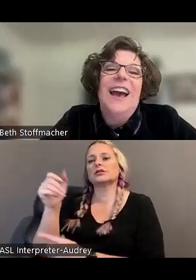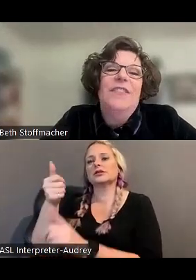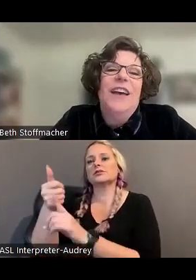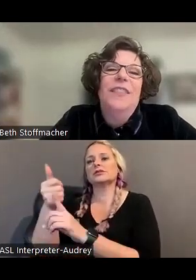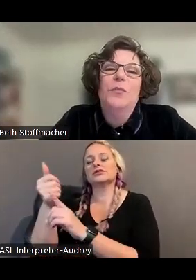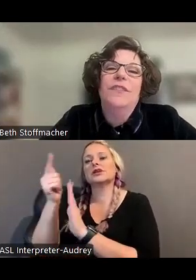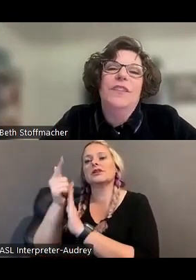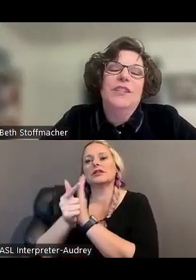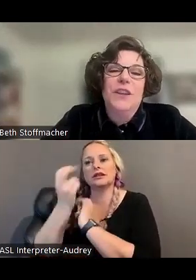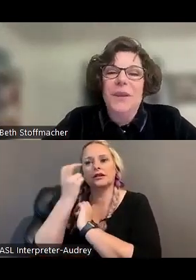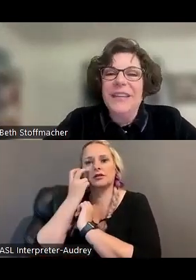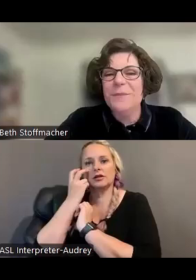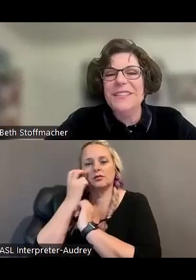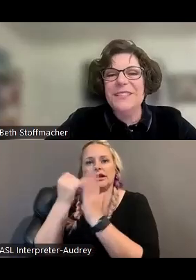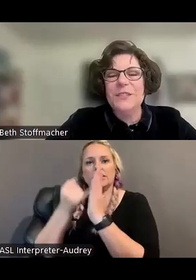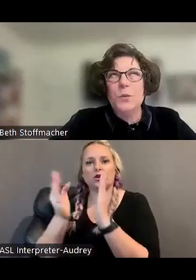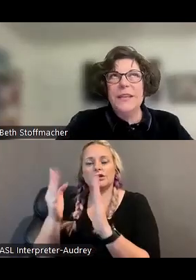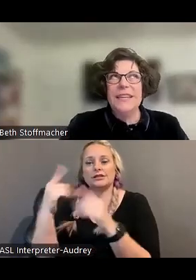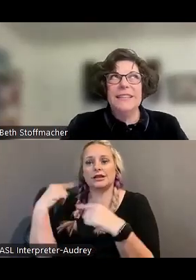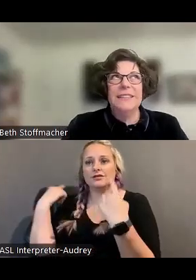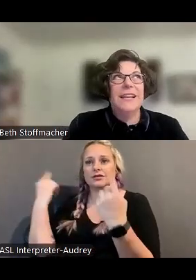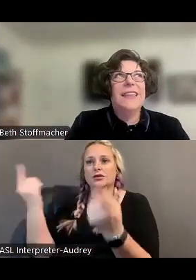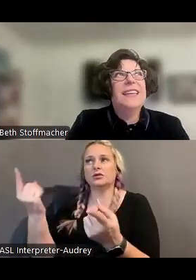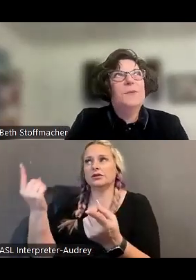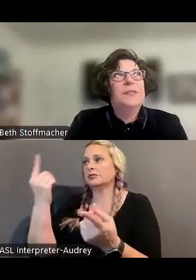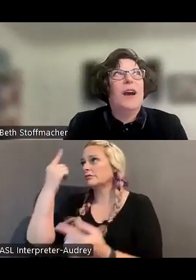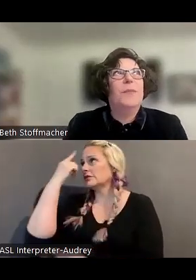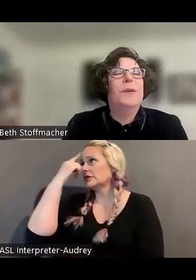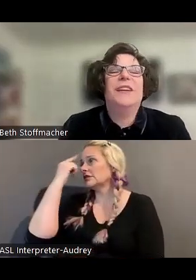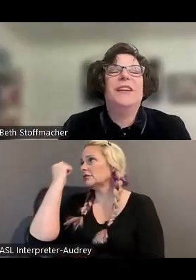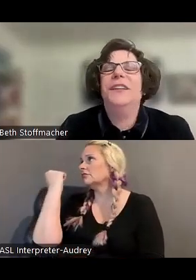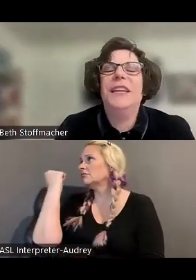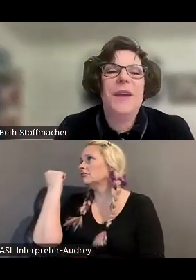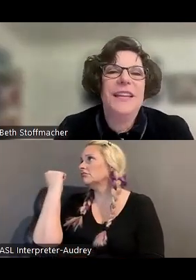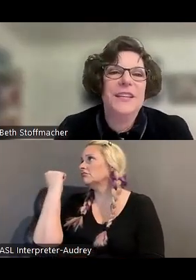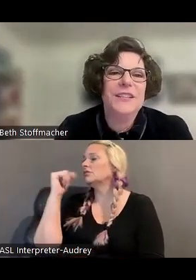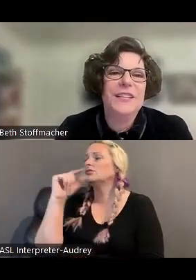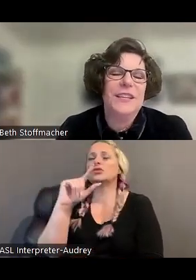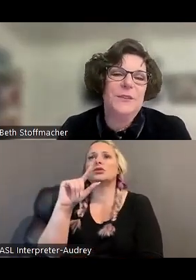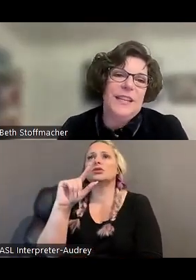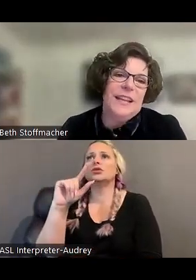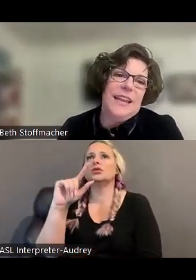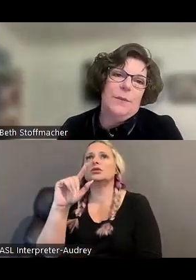I've had the privilege of knowing him since, I think it was probably early in my years at UCLA,